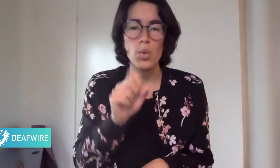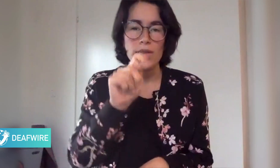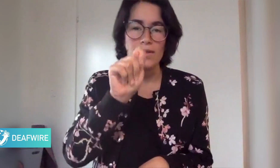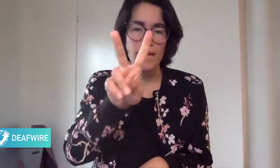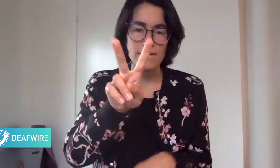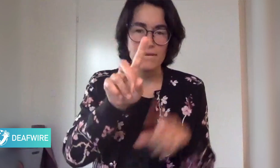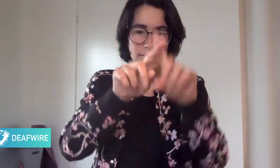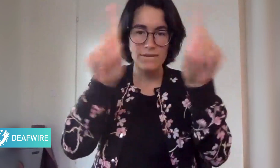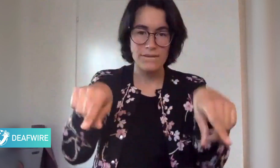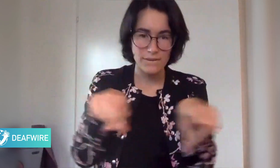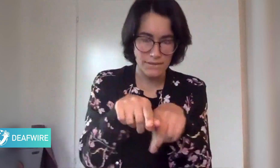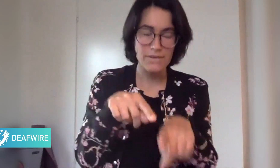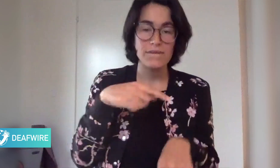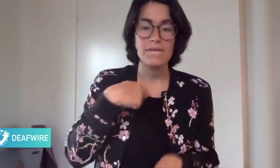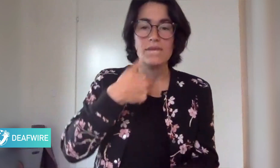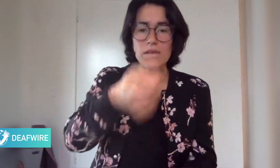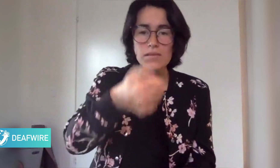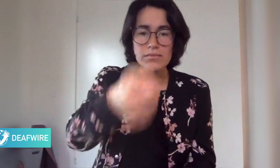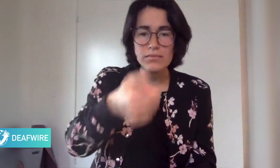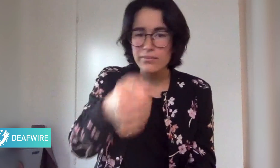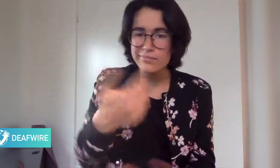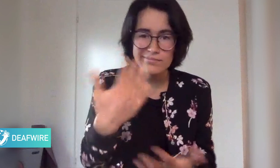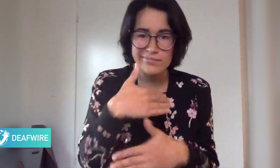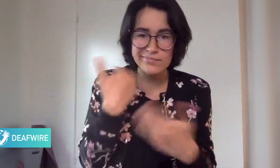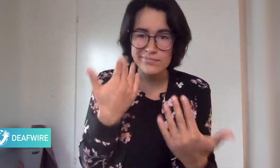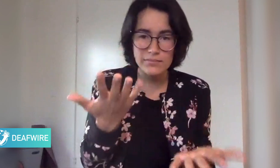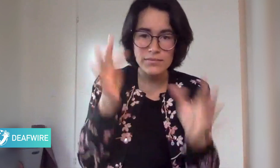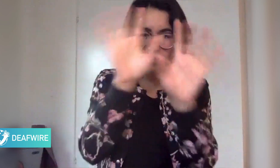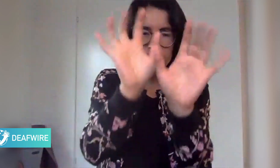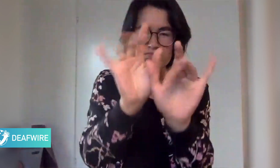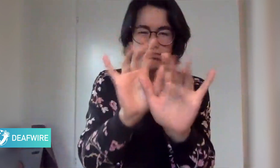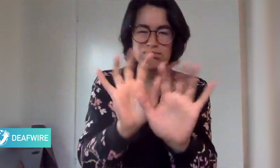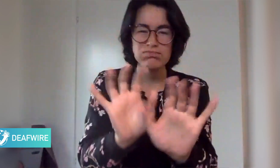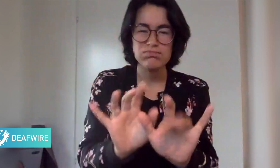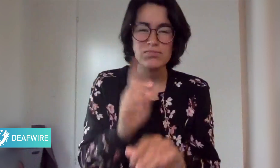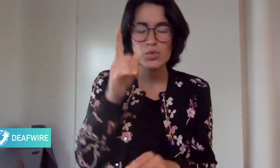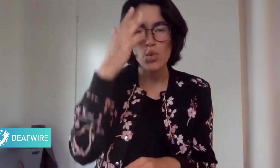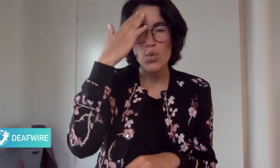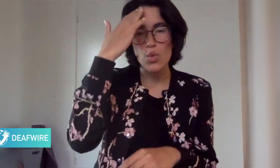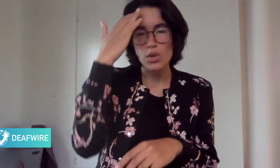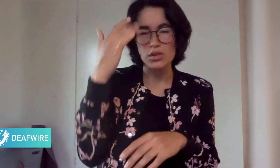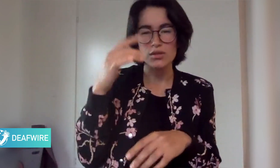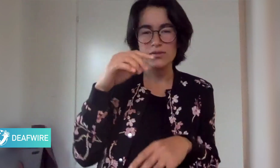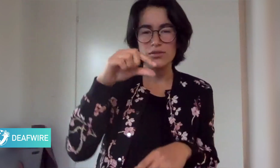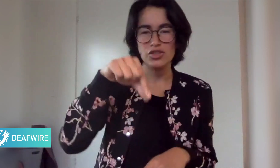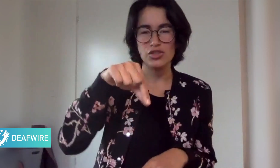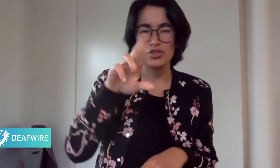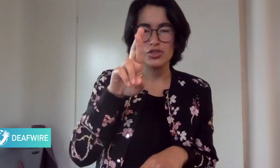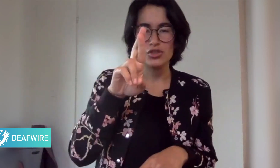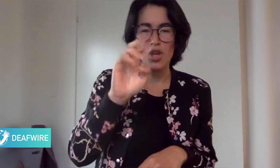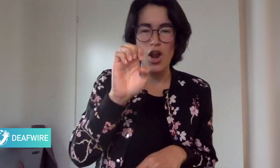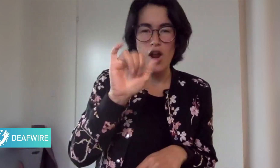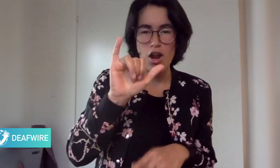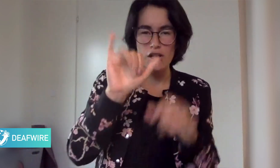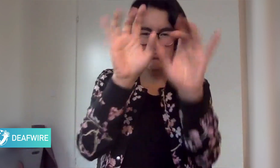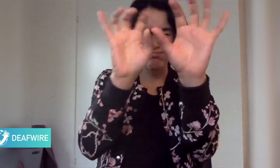It’s like an old TV, when it stops working, there’s a static gray screen.